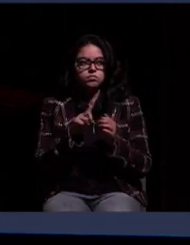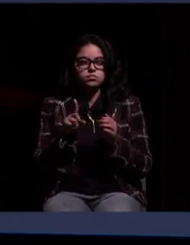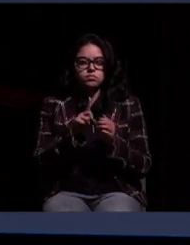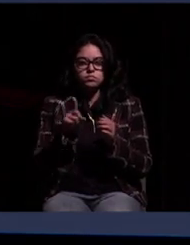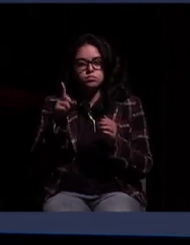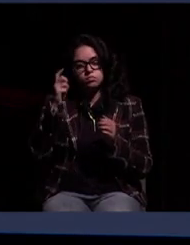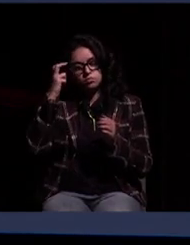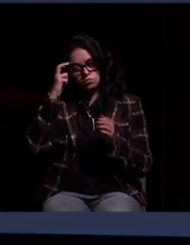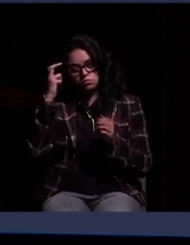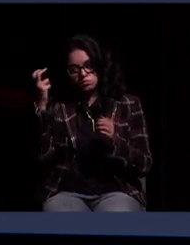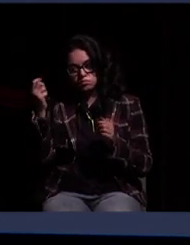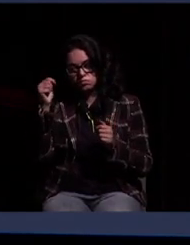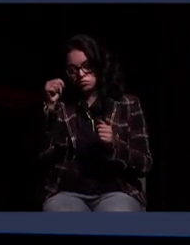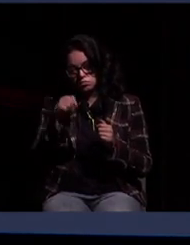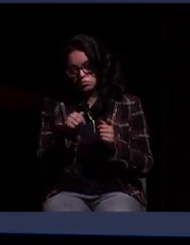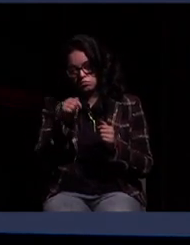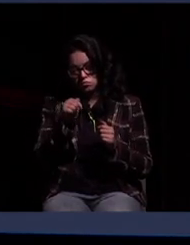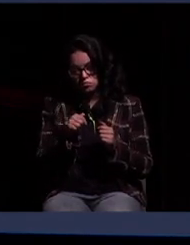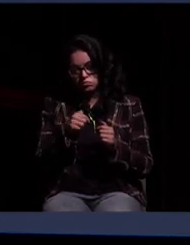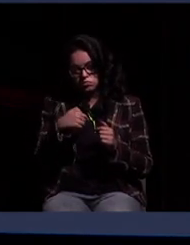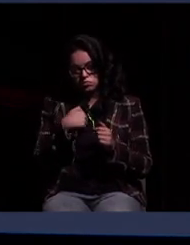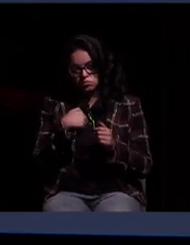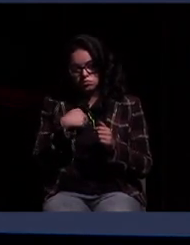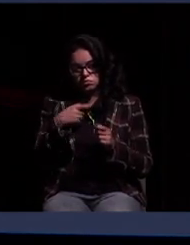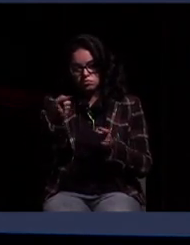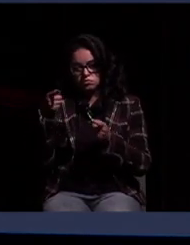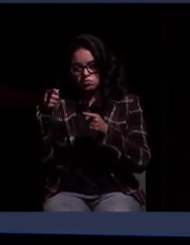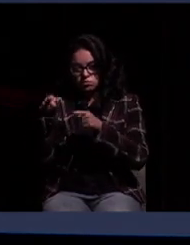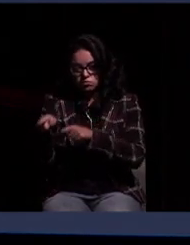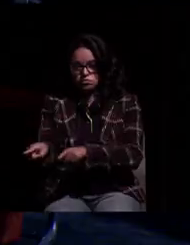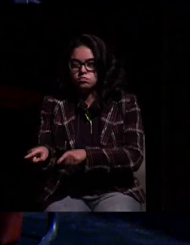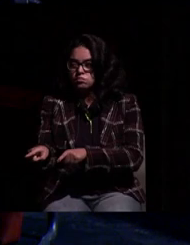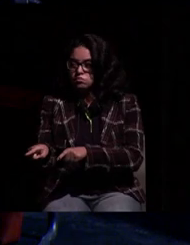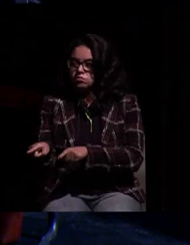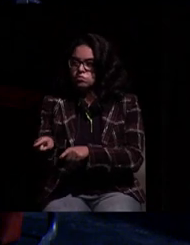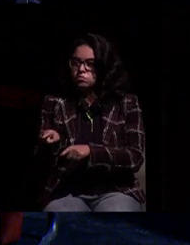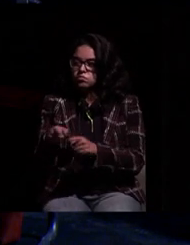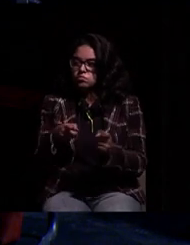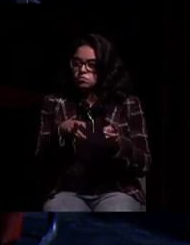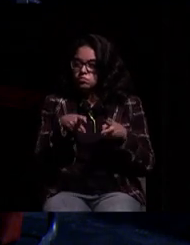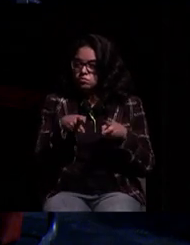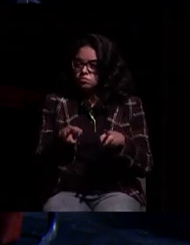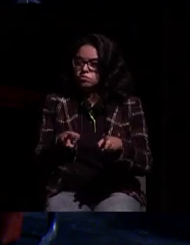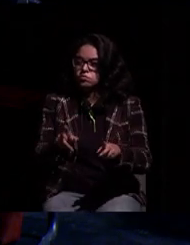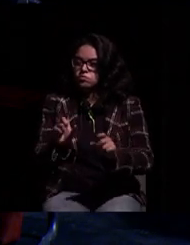It is why I frequently challenge